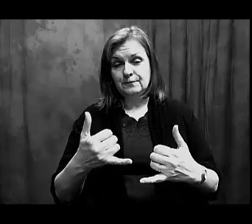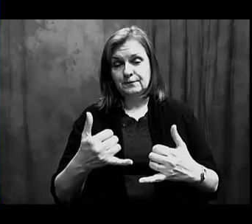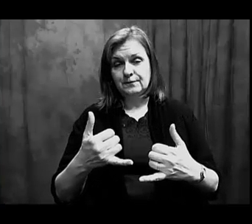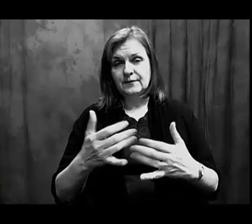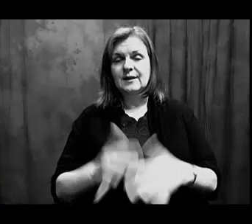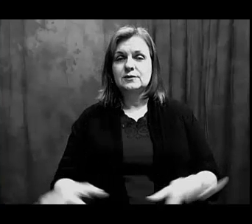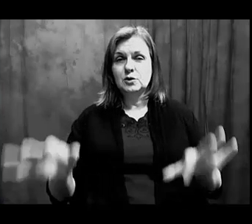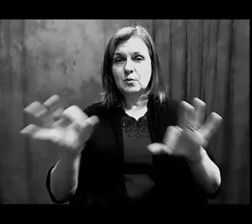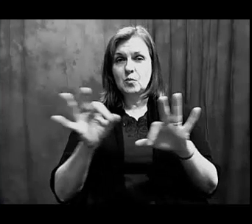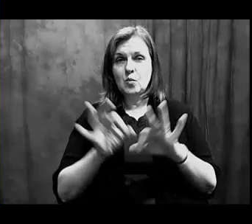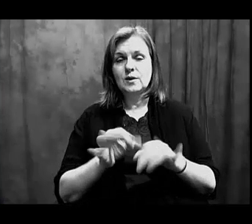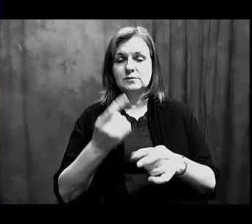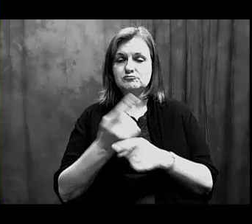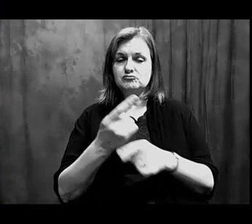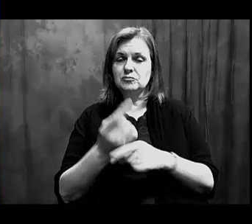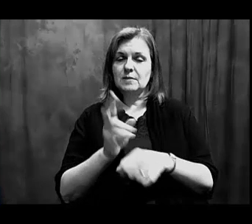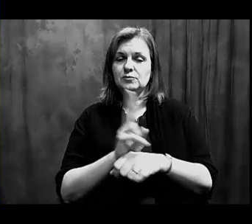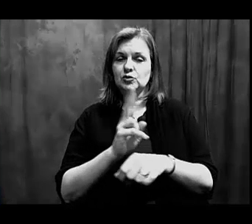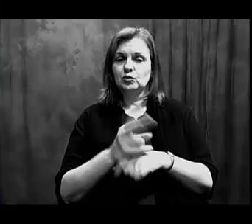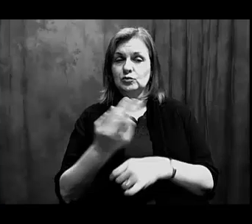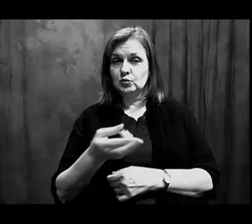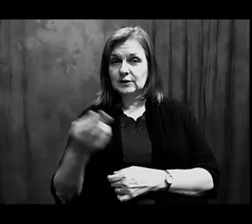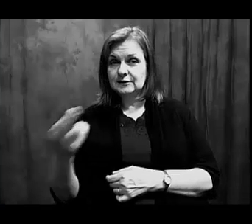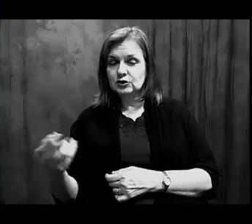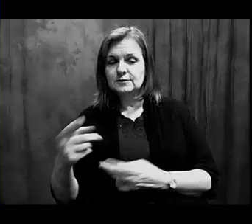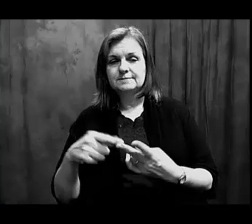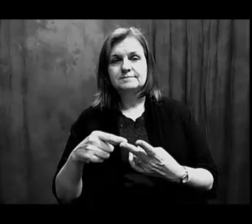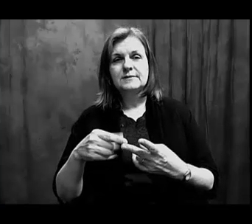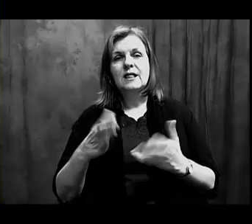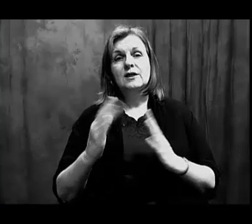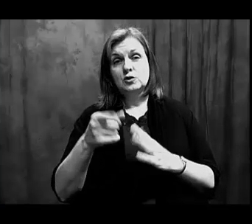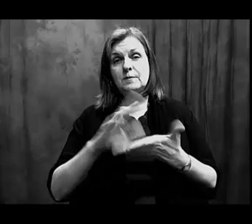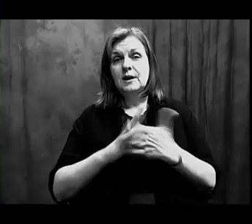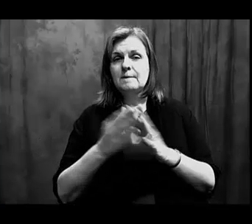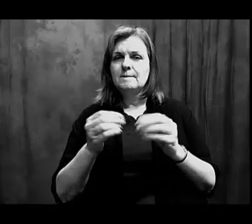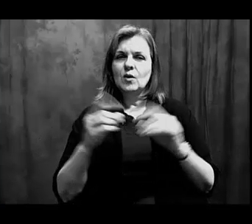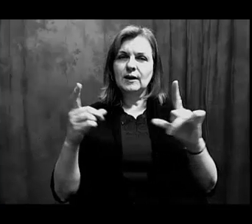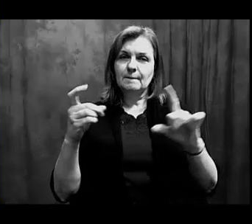proper use of resources it allows for higher levels of complexity